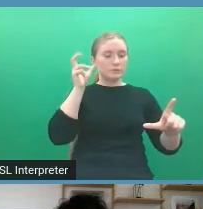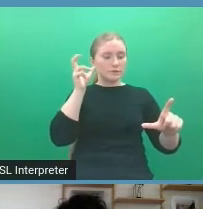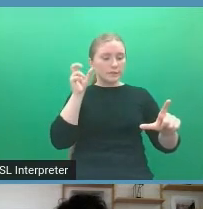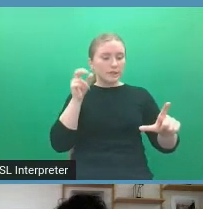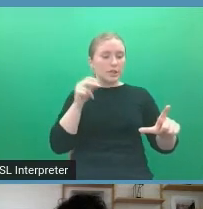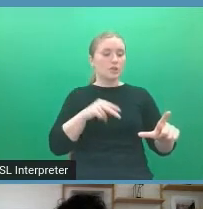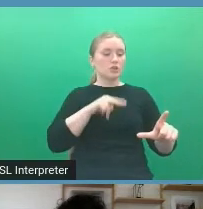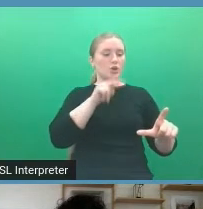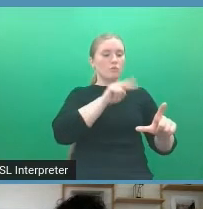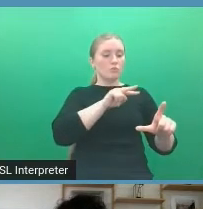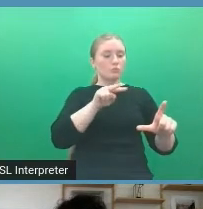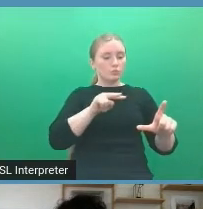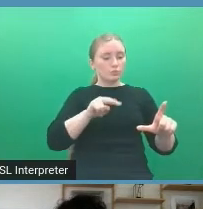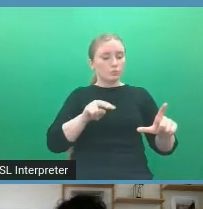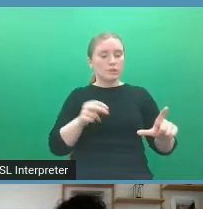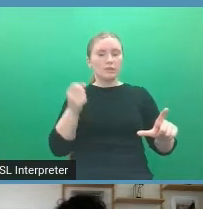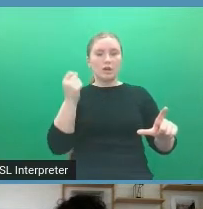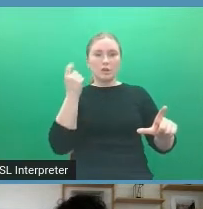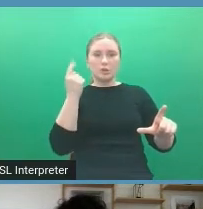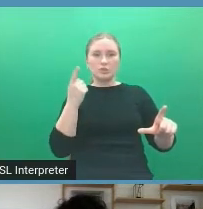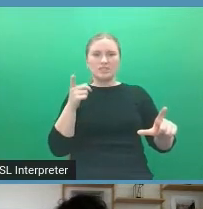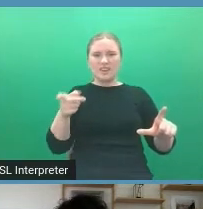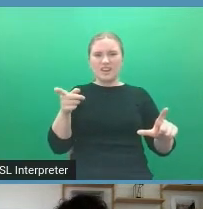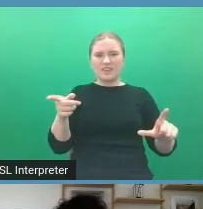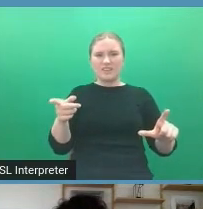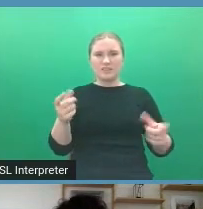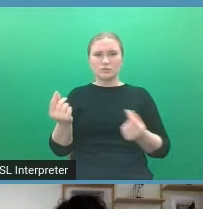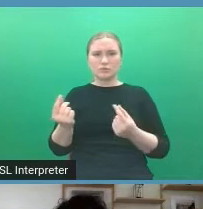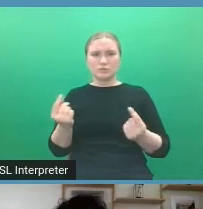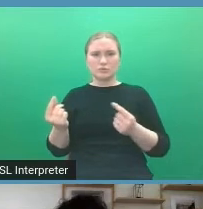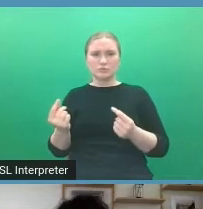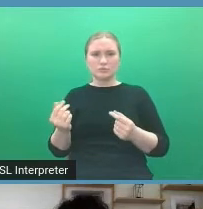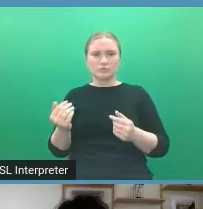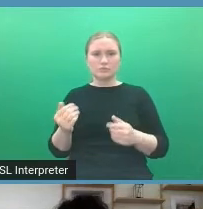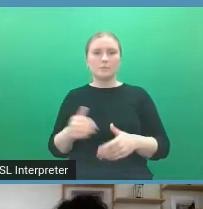to the to these objects under low lighting condition. What does that mean? Well it means